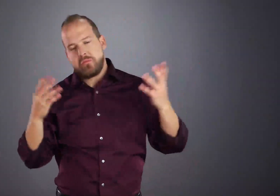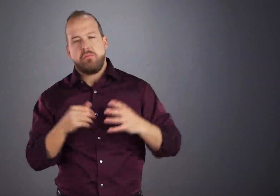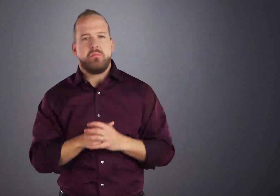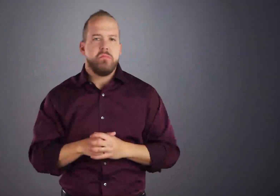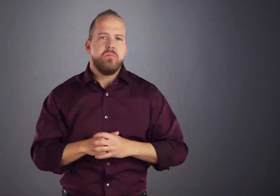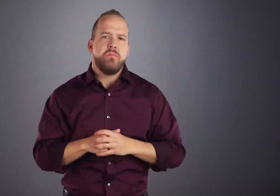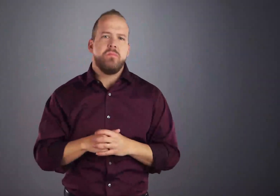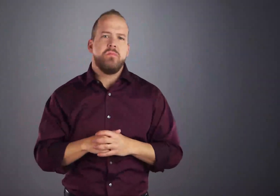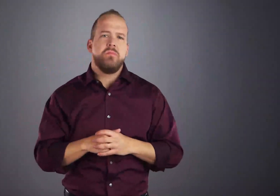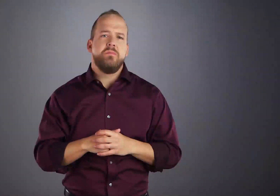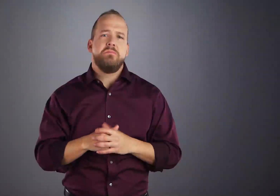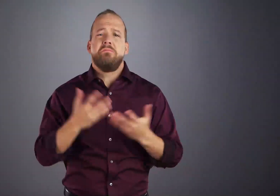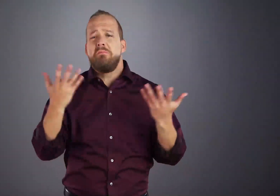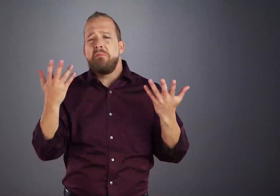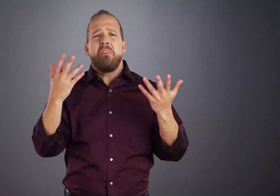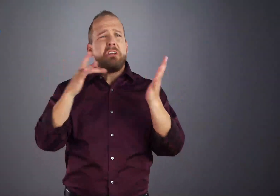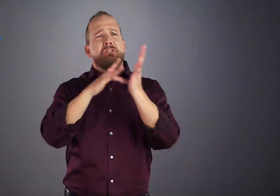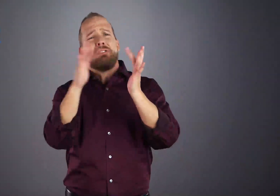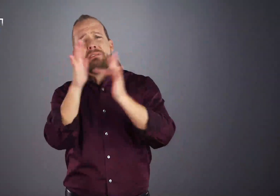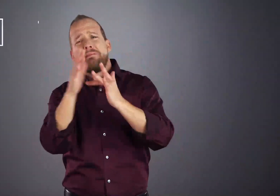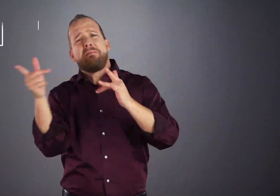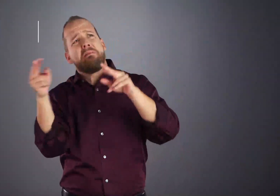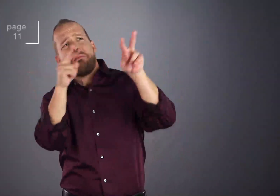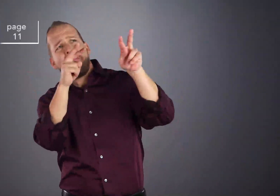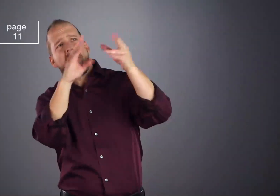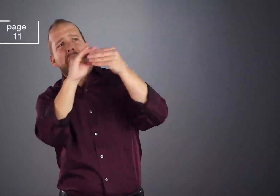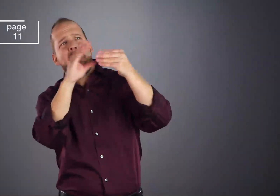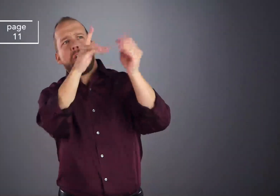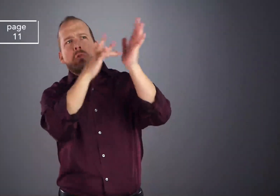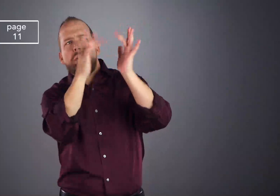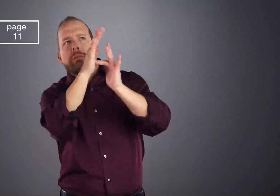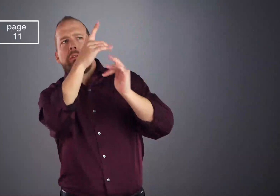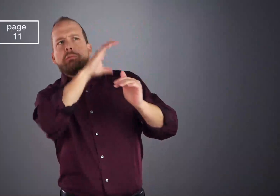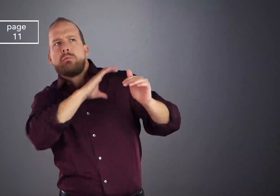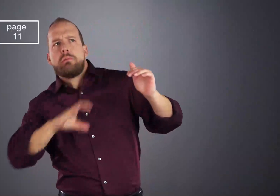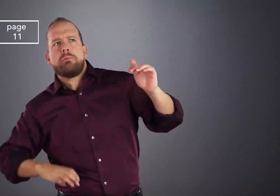To Christ I conceded the certainty of a great man,